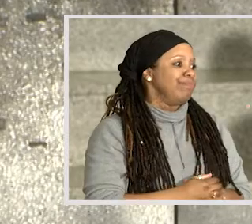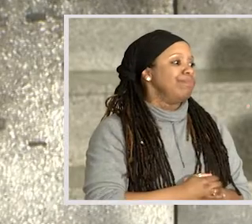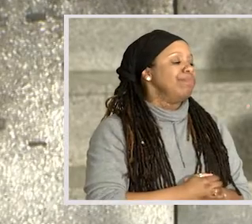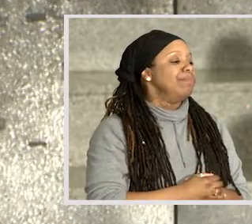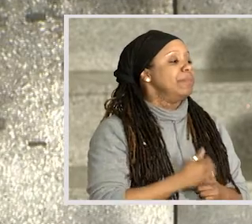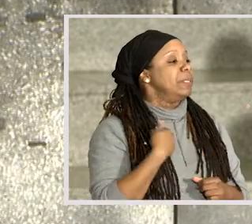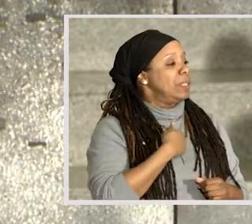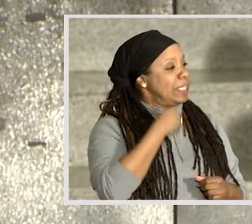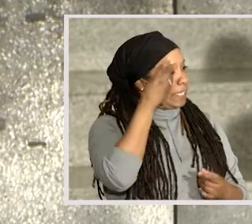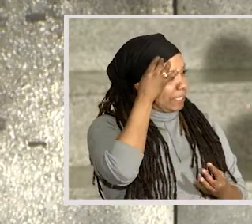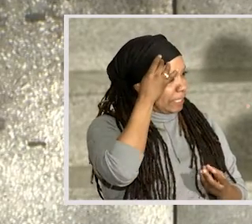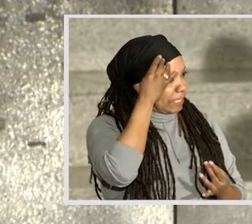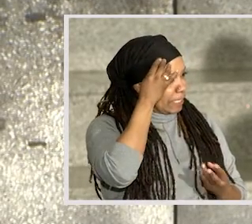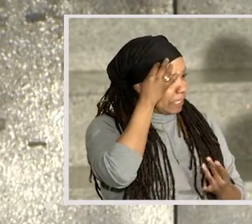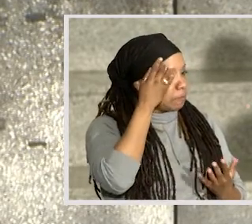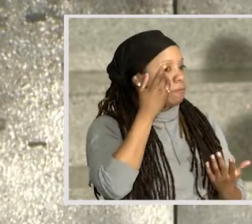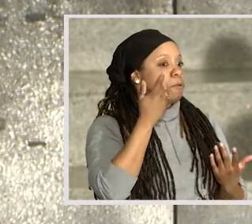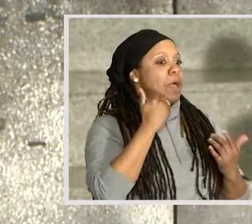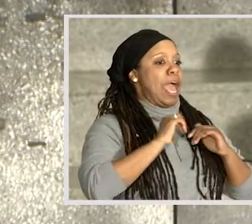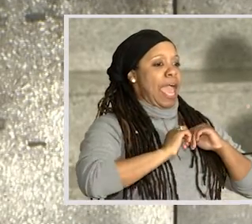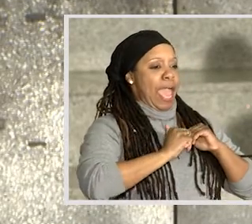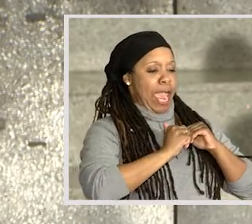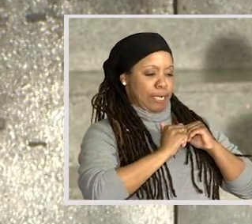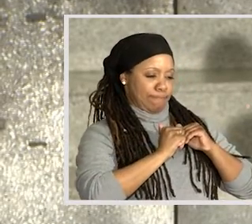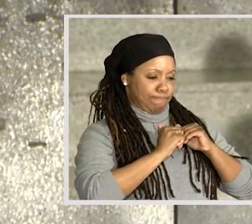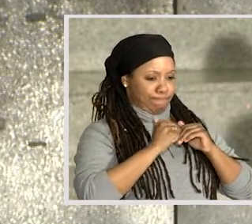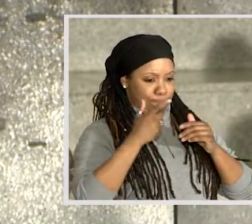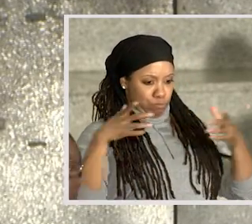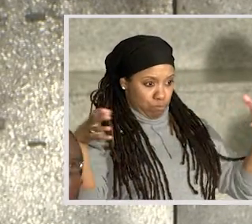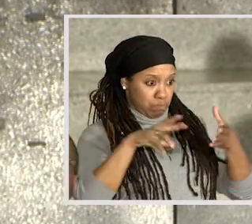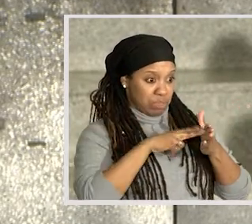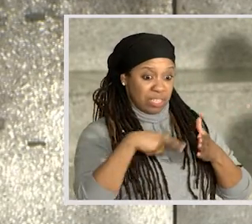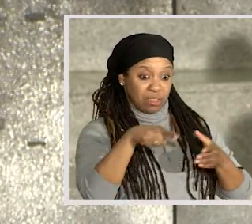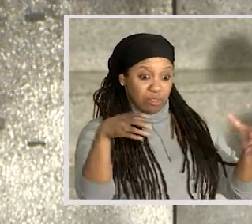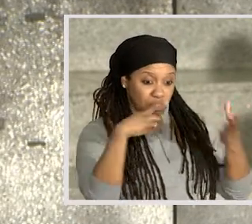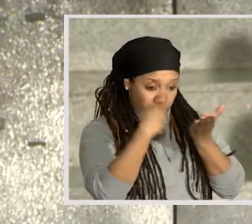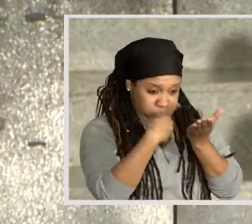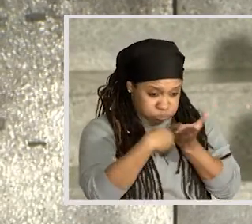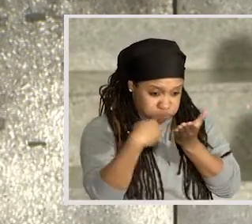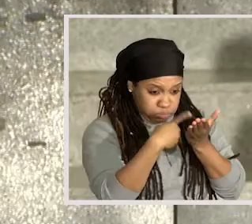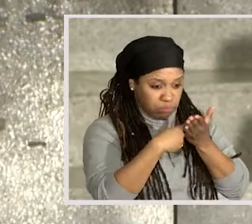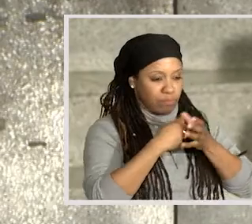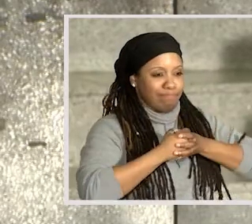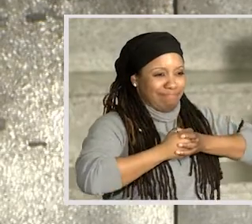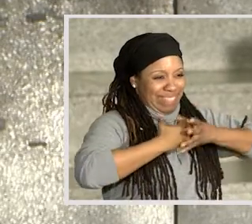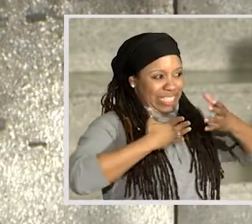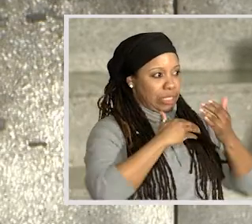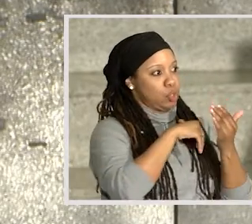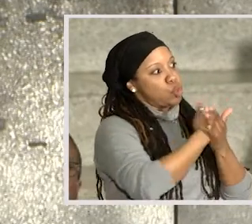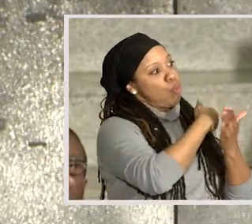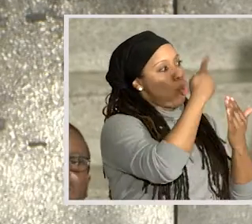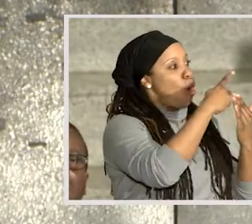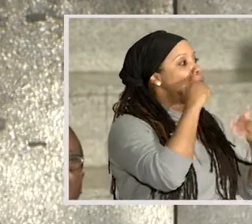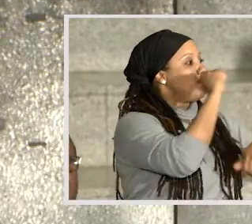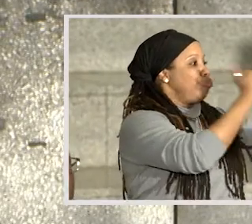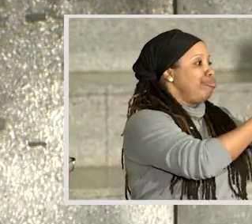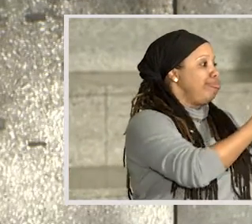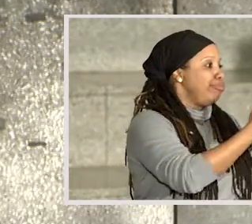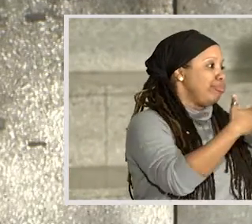SO YOU CAN SEE THAT WE HAVE OUR WORK CUT OUT FOR US. SO I JUST WANT TO THANK YOU AND I WANT TO THANK MY ENTIRE TEAM